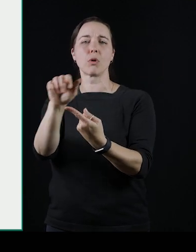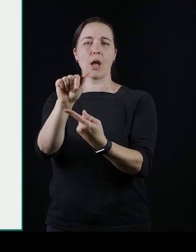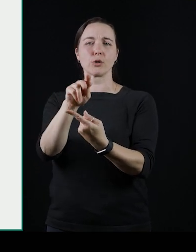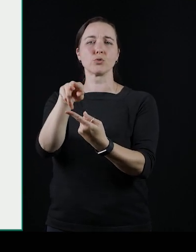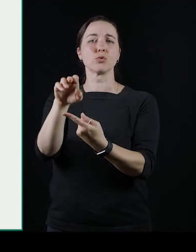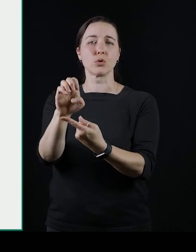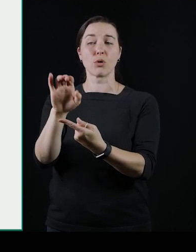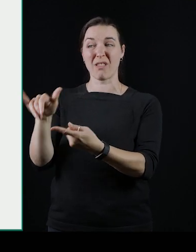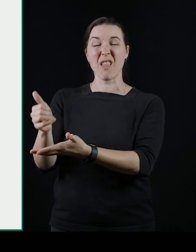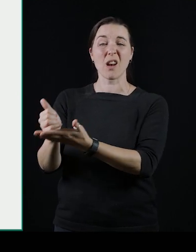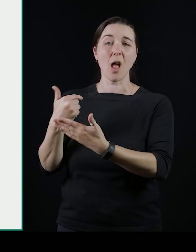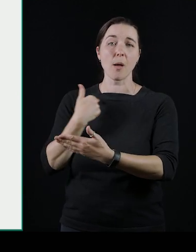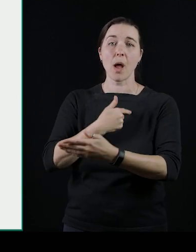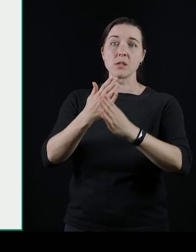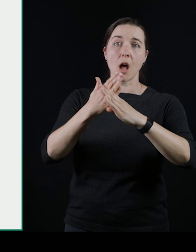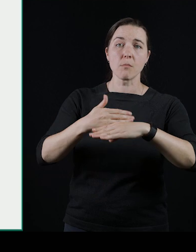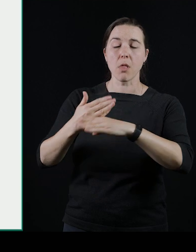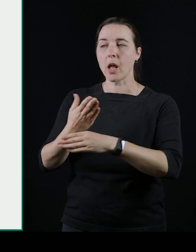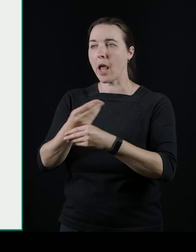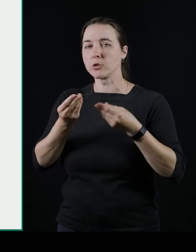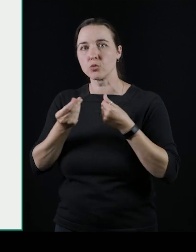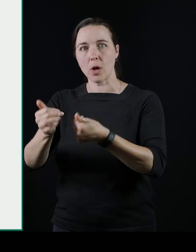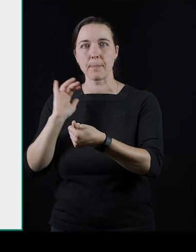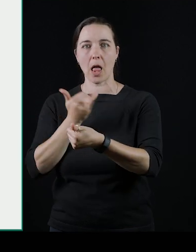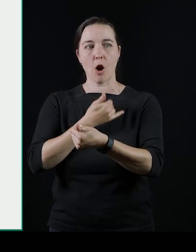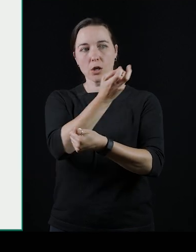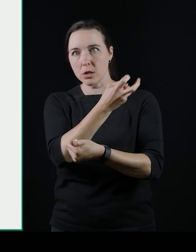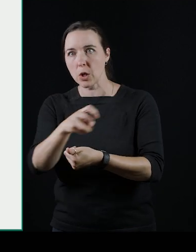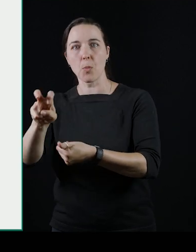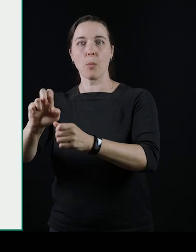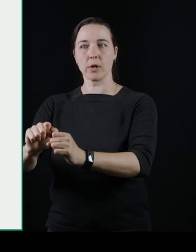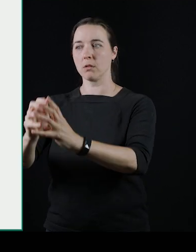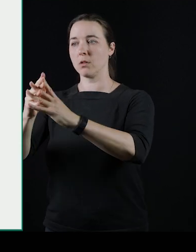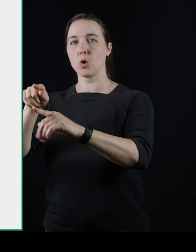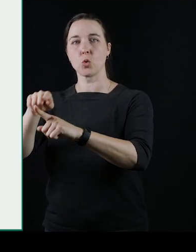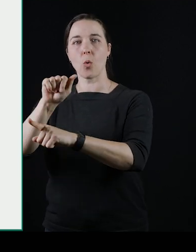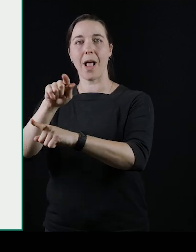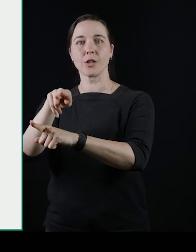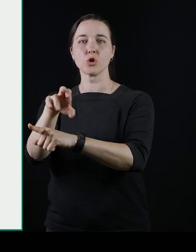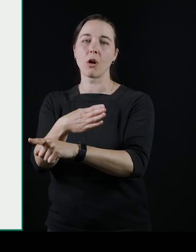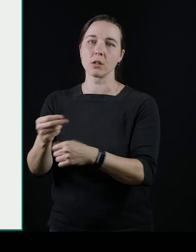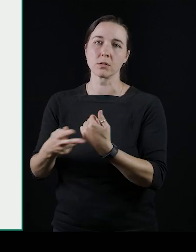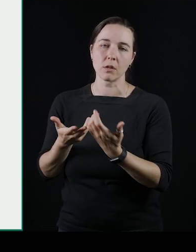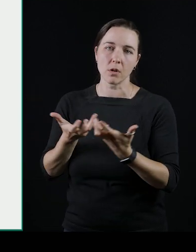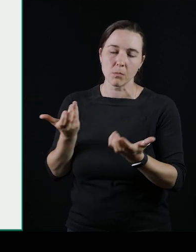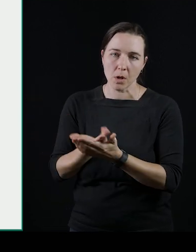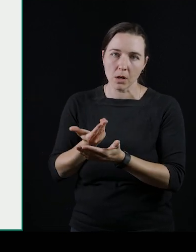They helped us in unblocking and streamlining our deployment to Azure and save the significant cost.